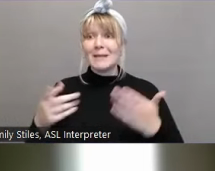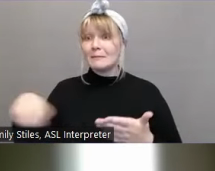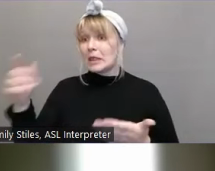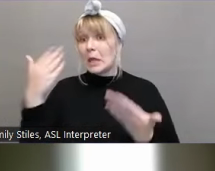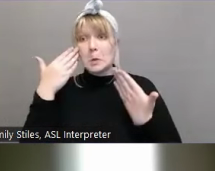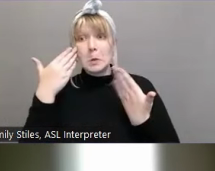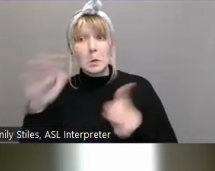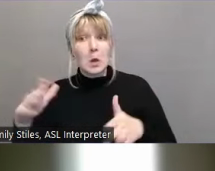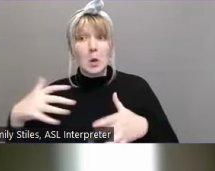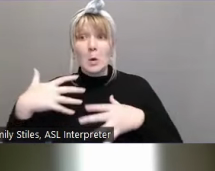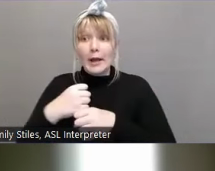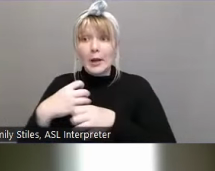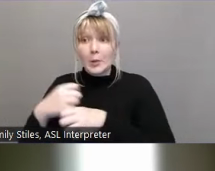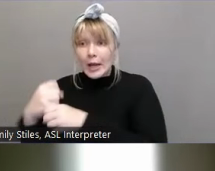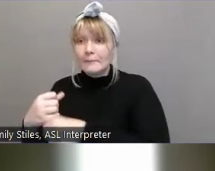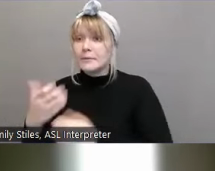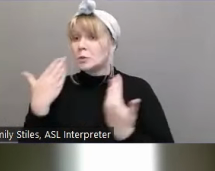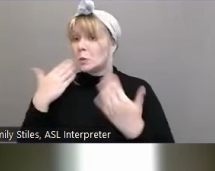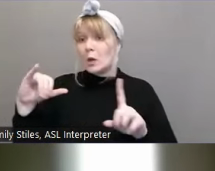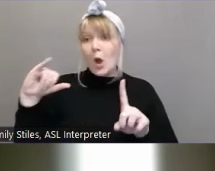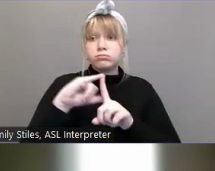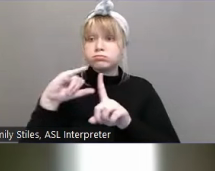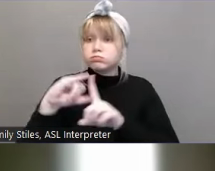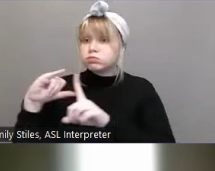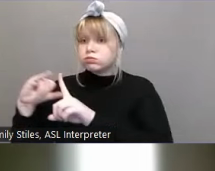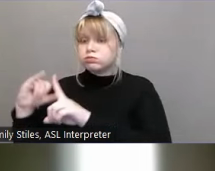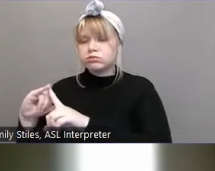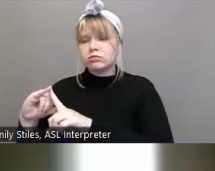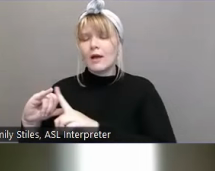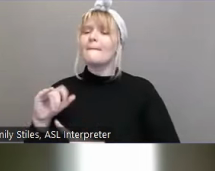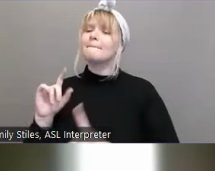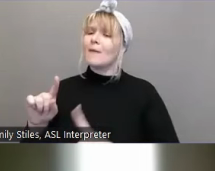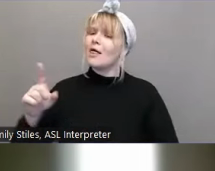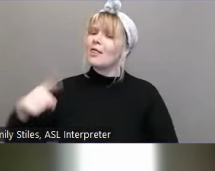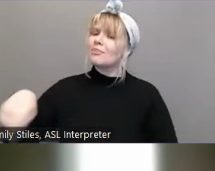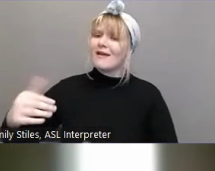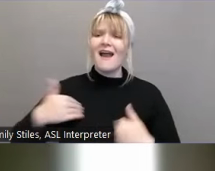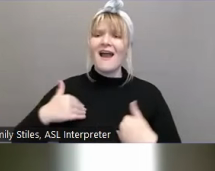It also brings a fresh perspectives to the table, questioning how things have maybe always